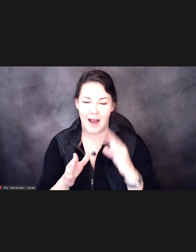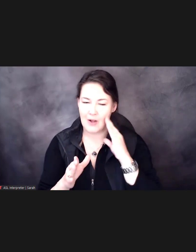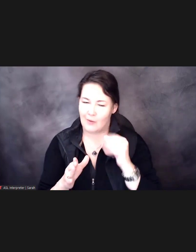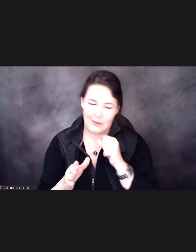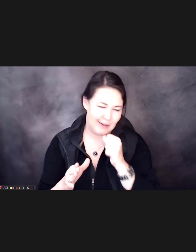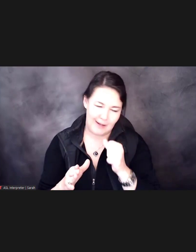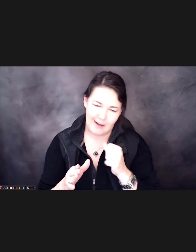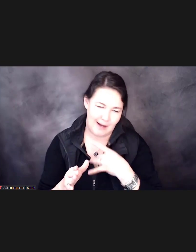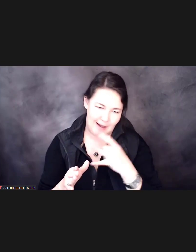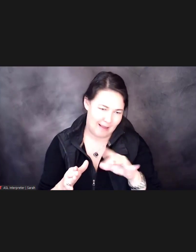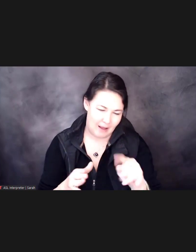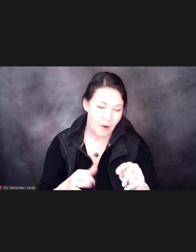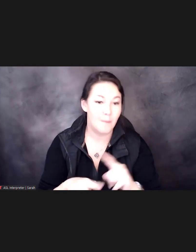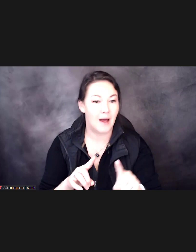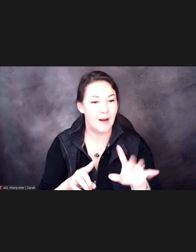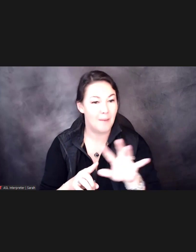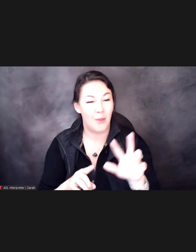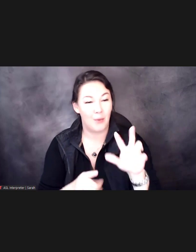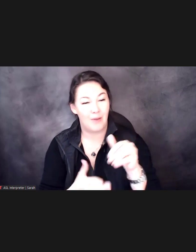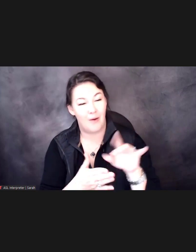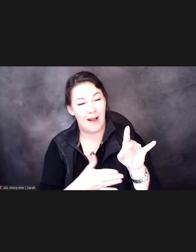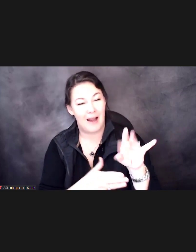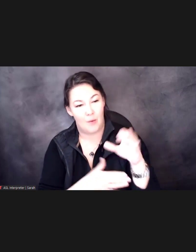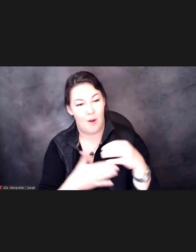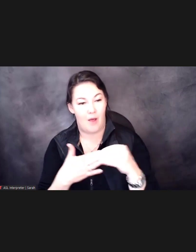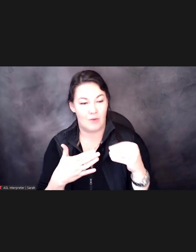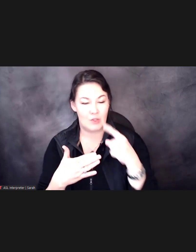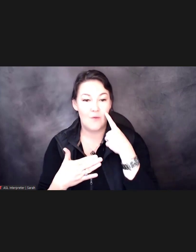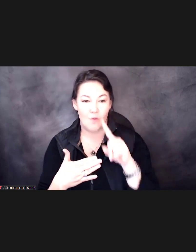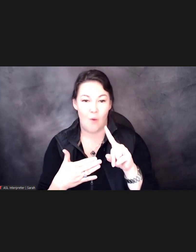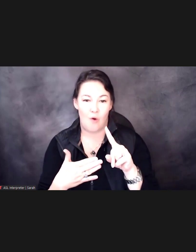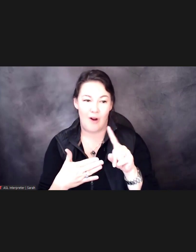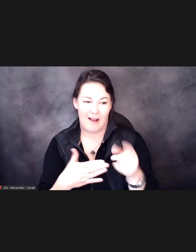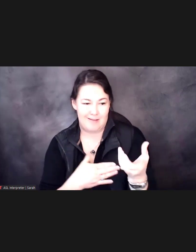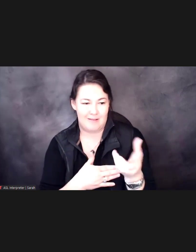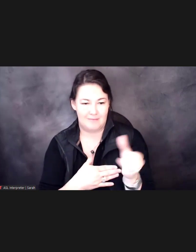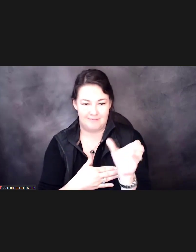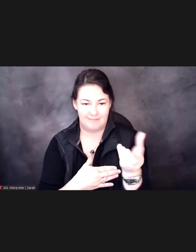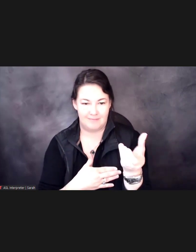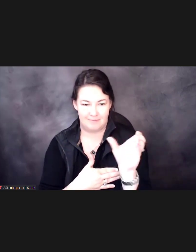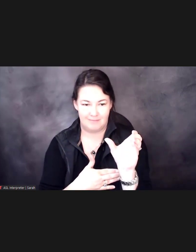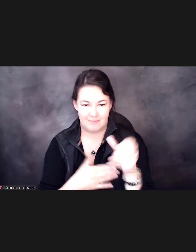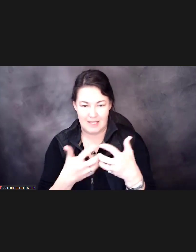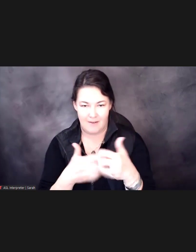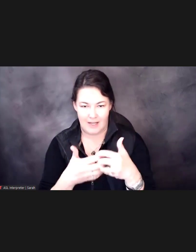I know you're not going to like this, but it's about $3,800 for the